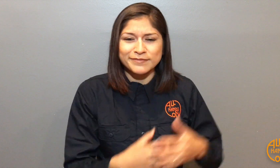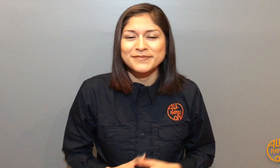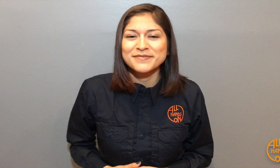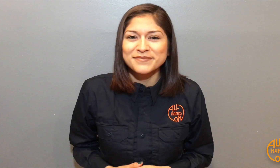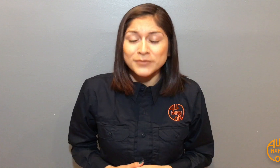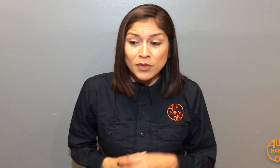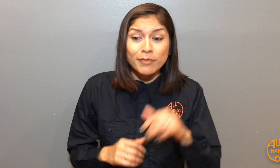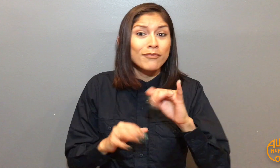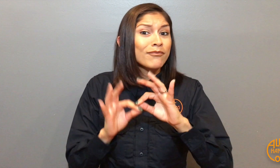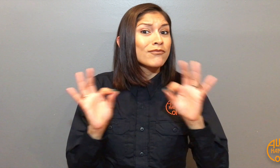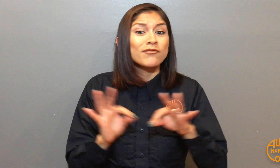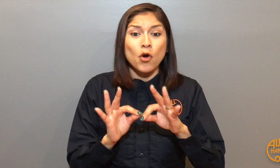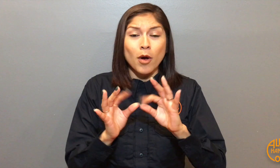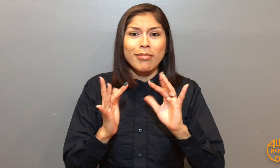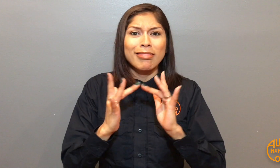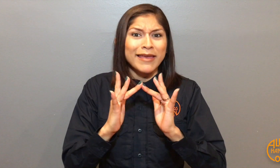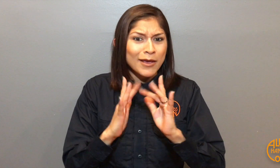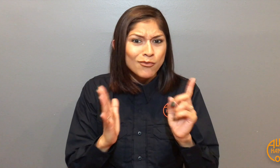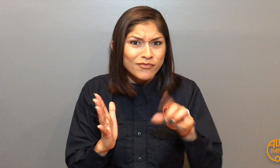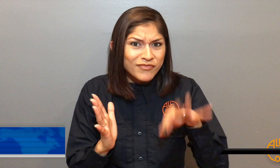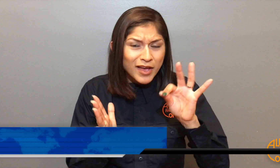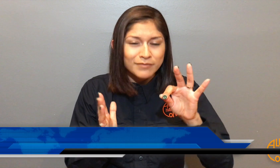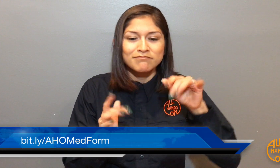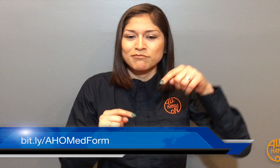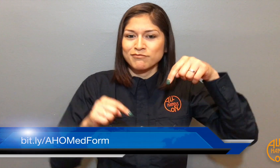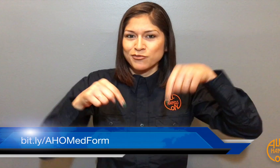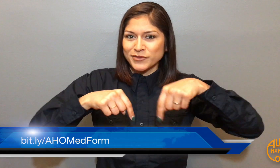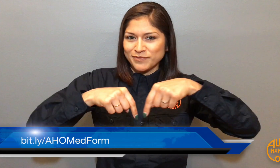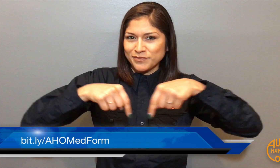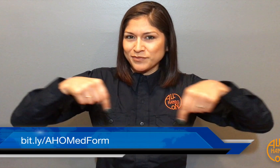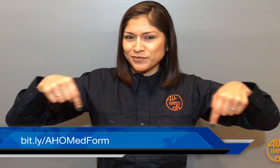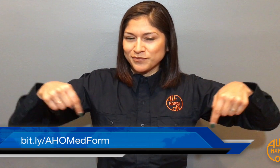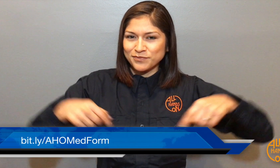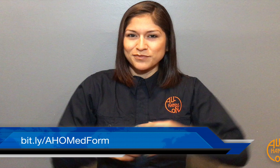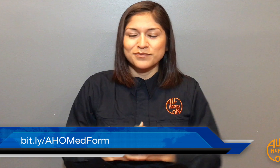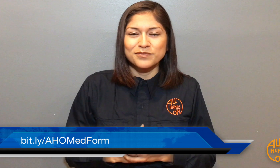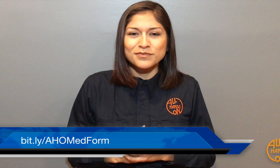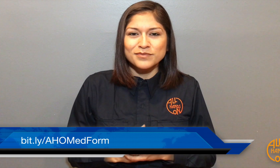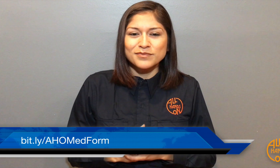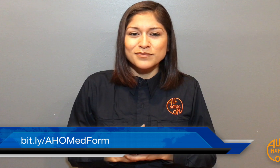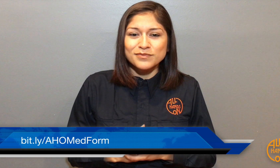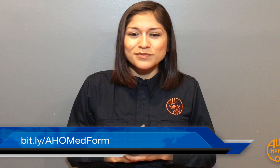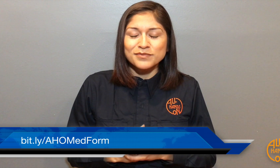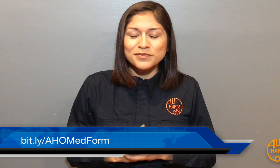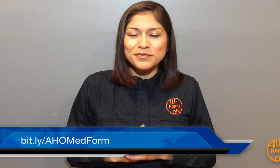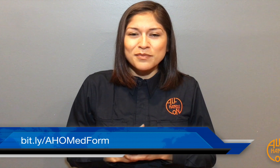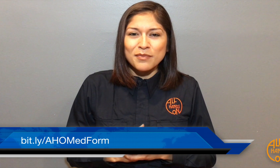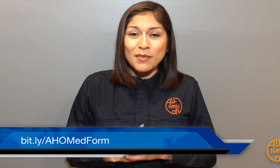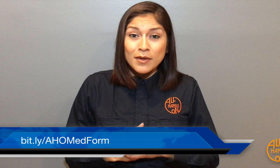responders, the form can be found at this link